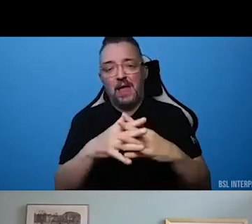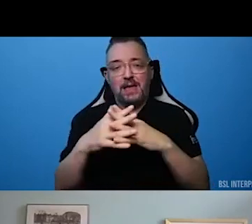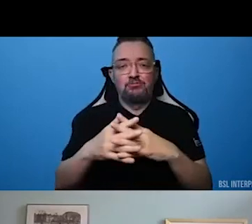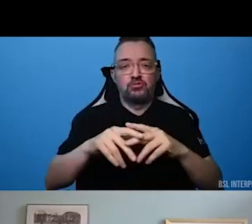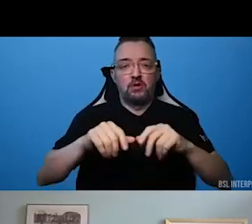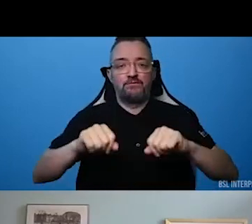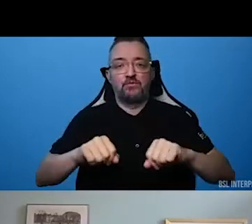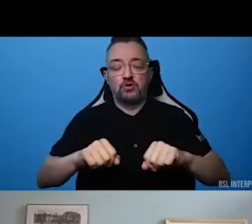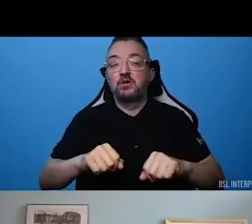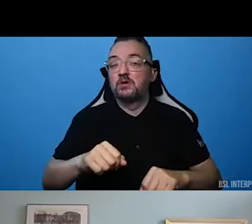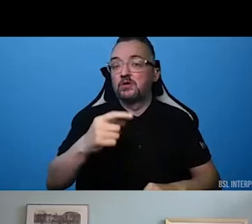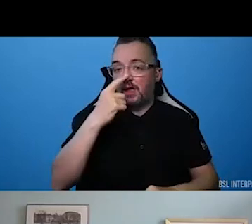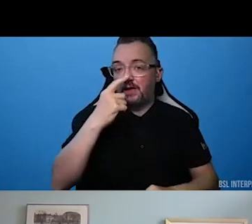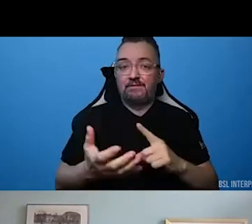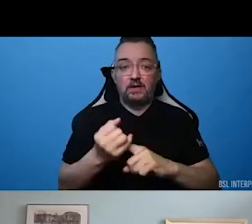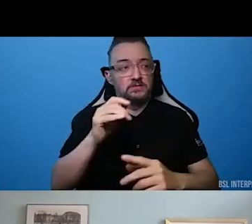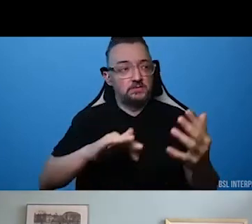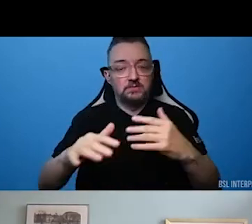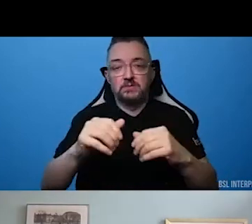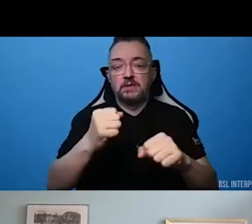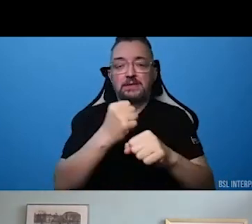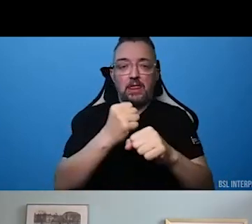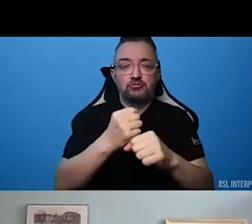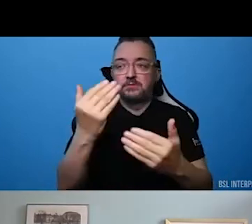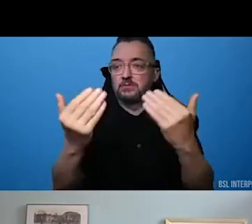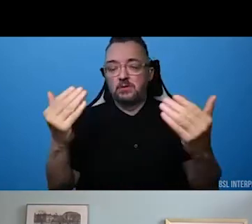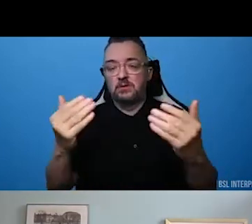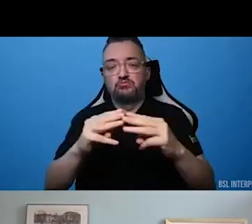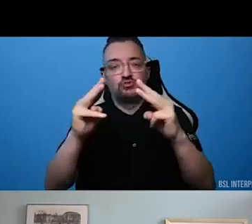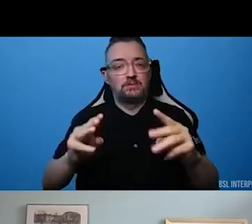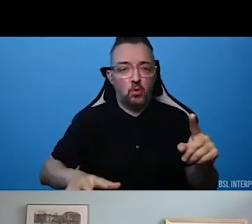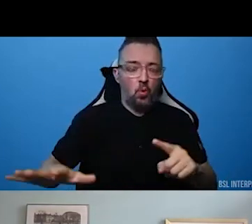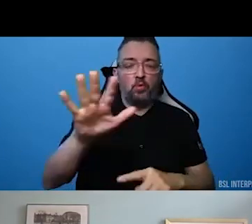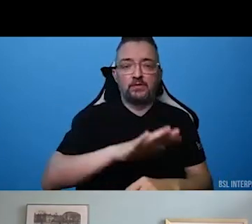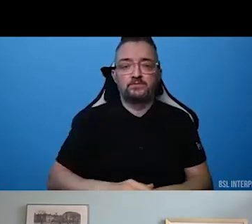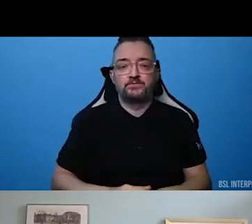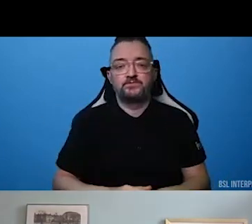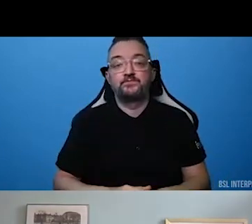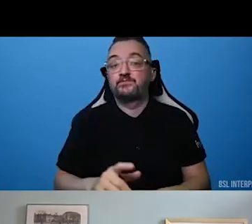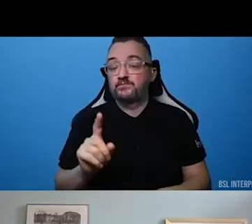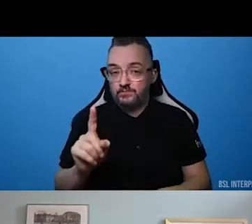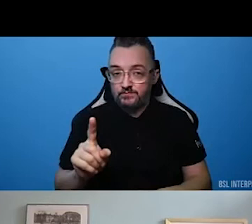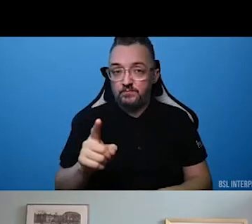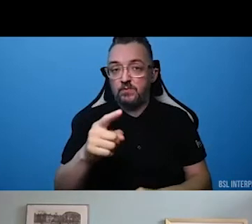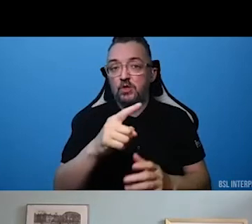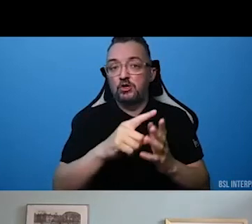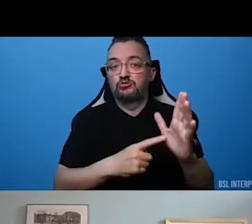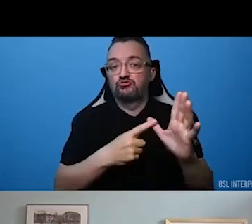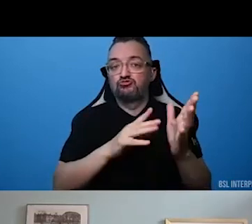which you can find in galleries and museums across the country. However as James Walvin tells us in the book